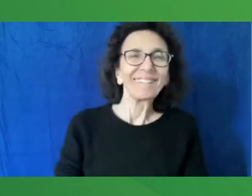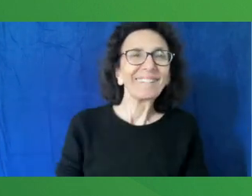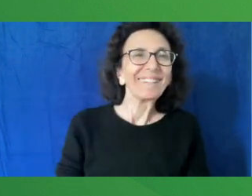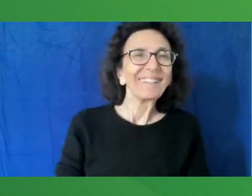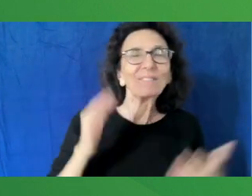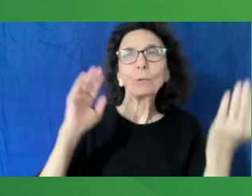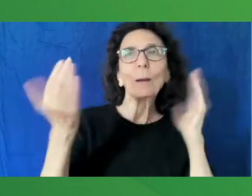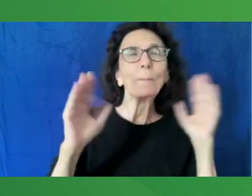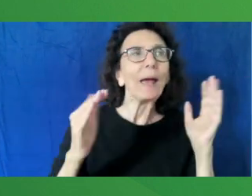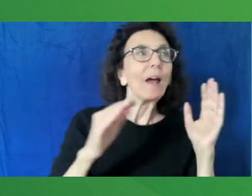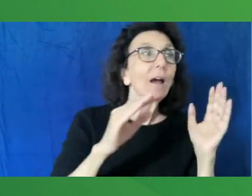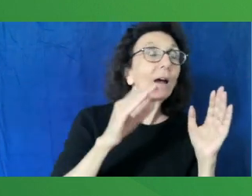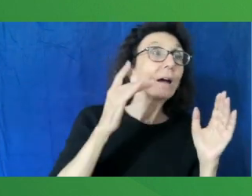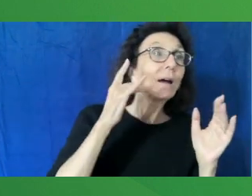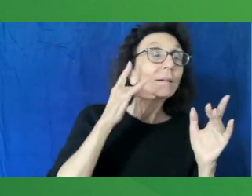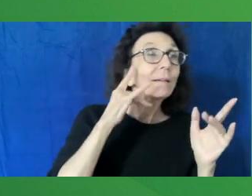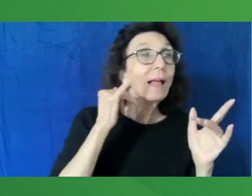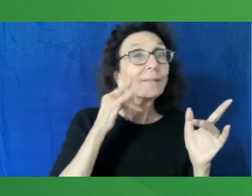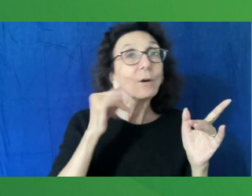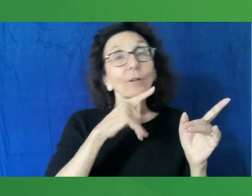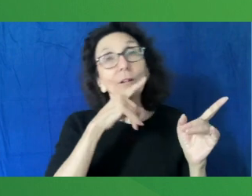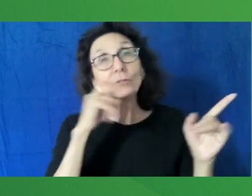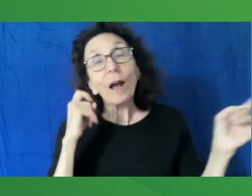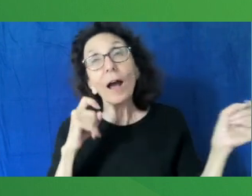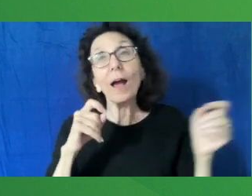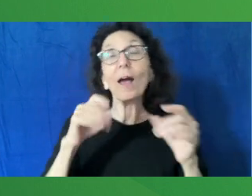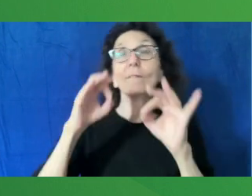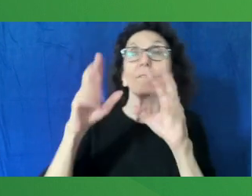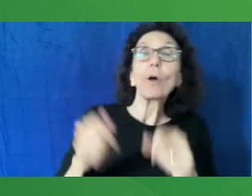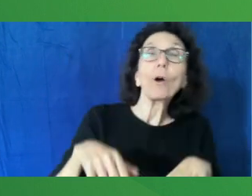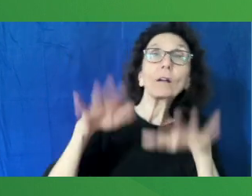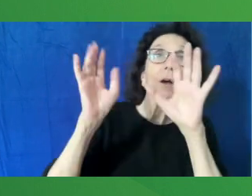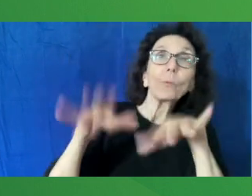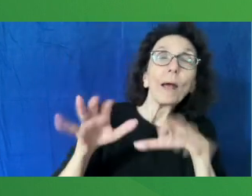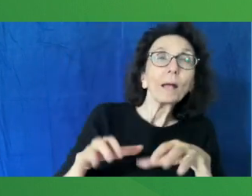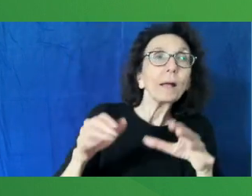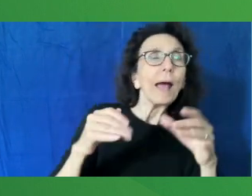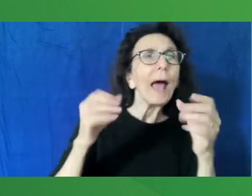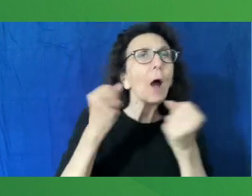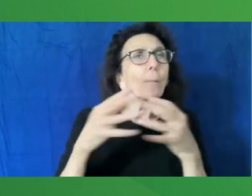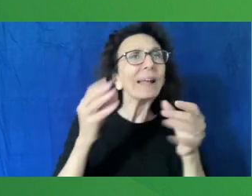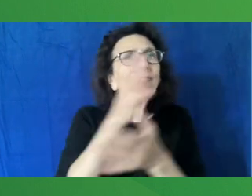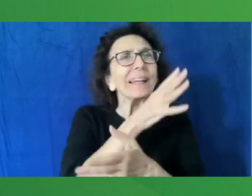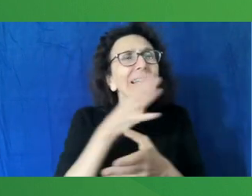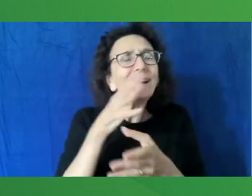that have vastly different numbers of acres involved, that just comparing those two to